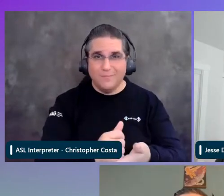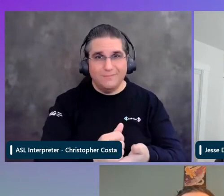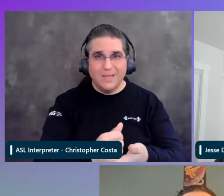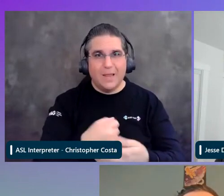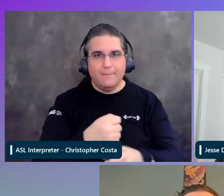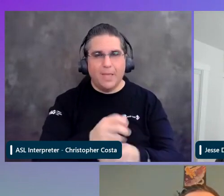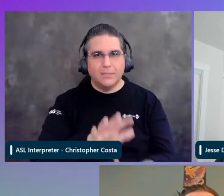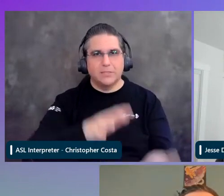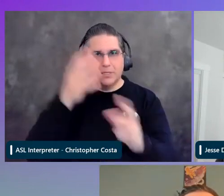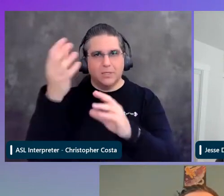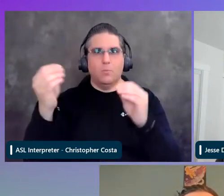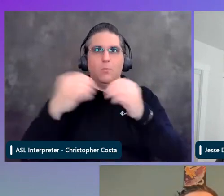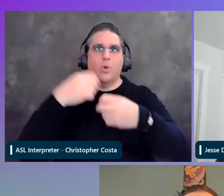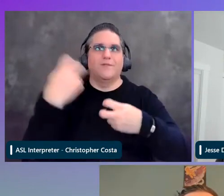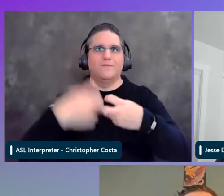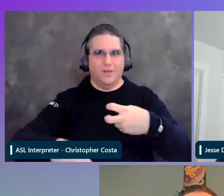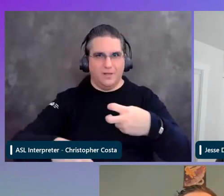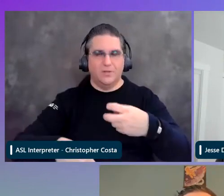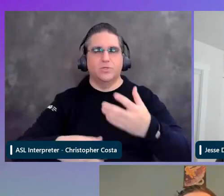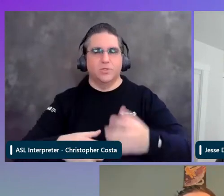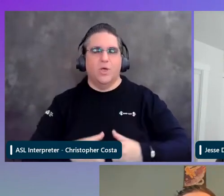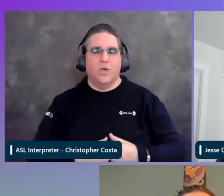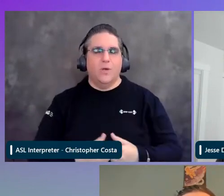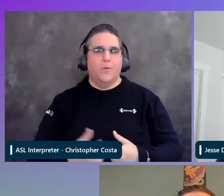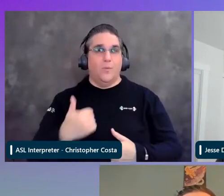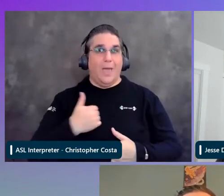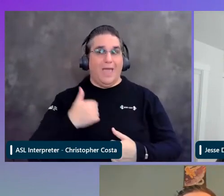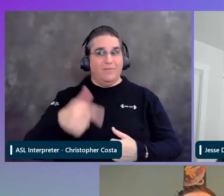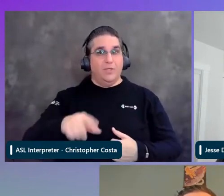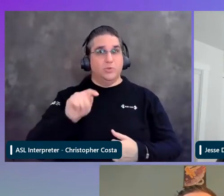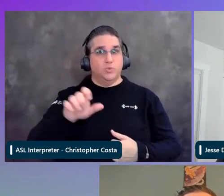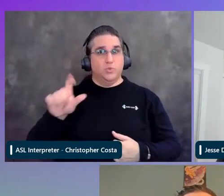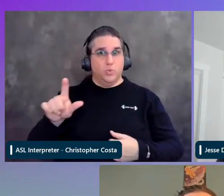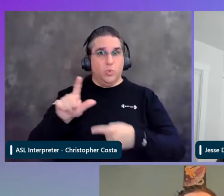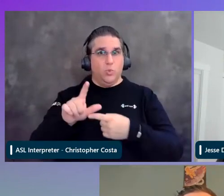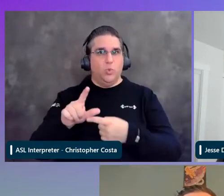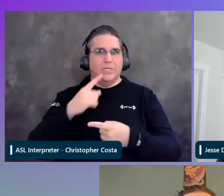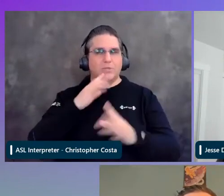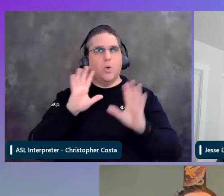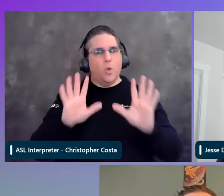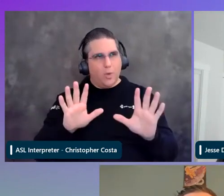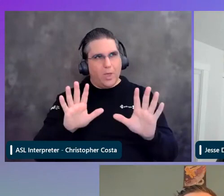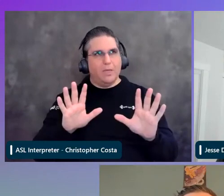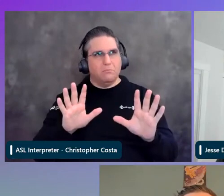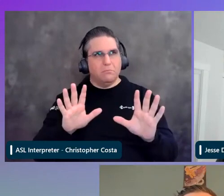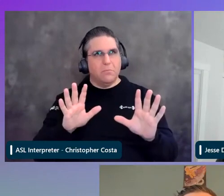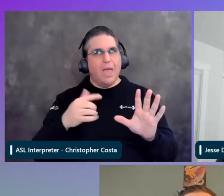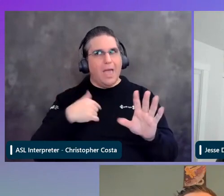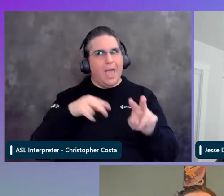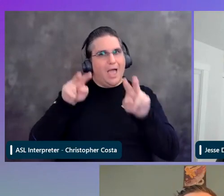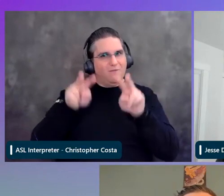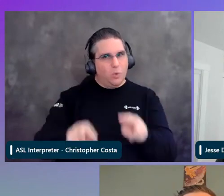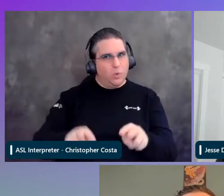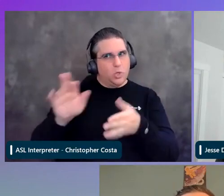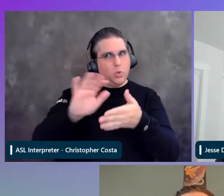difficult. So having an opportunity and a tool to say, okay, yeah, I've looked at your code. Um, this looks great. This